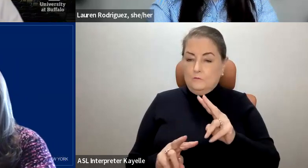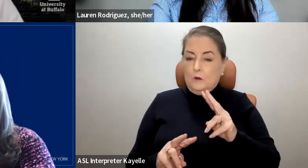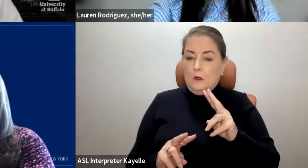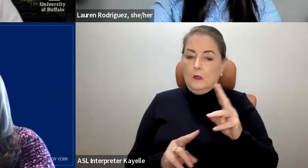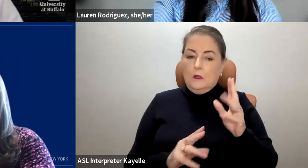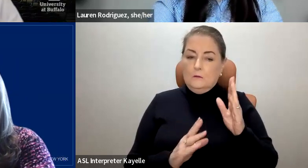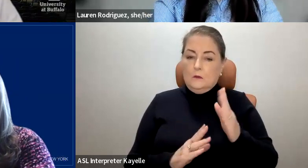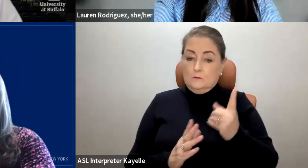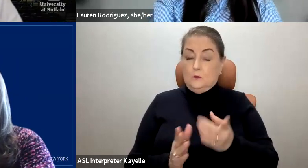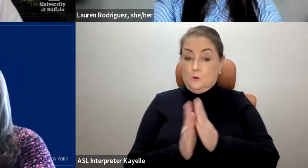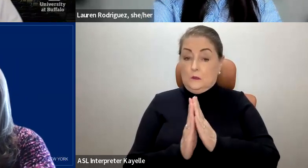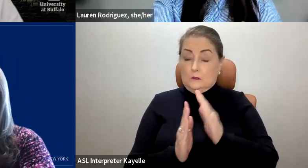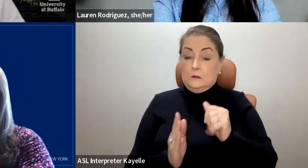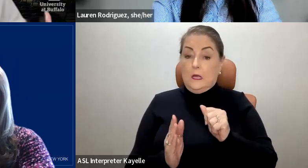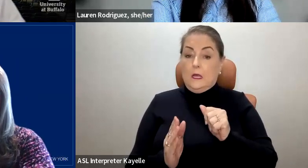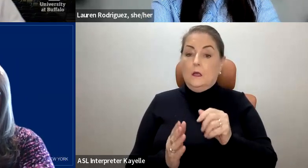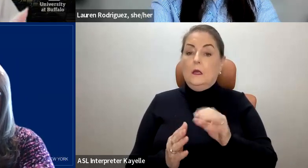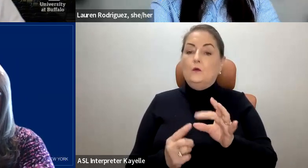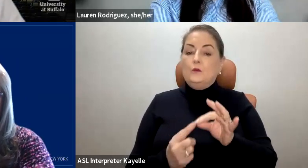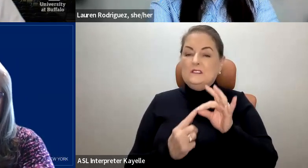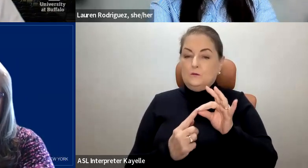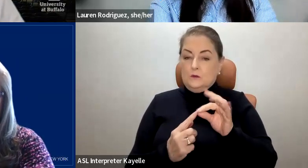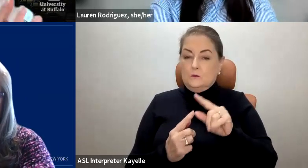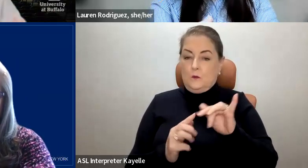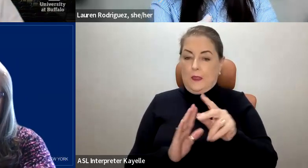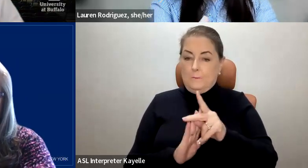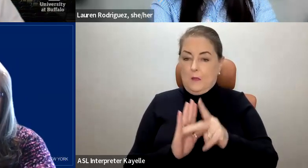exception to the SUNY policy. The first is the business